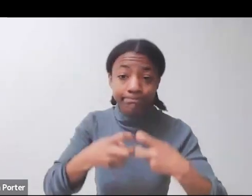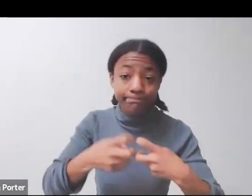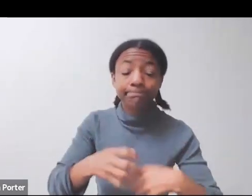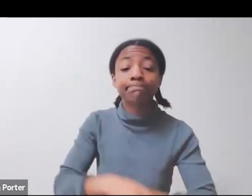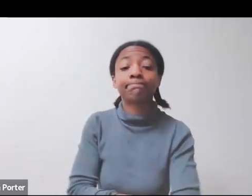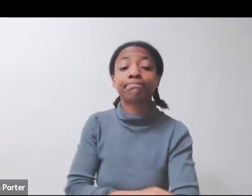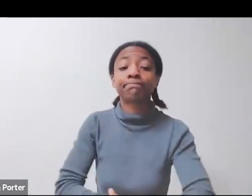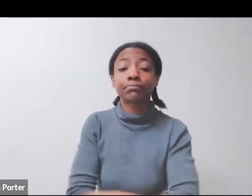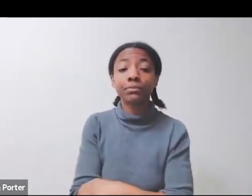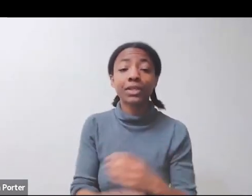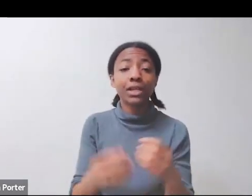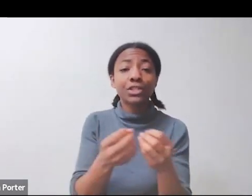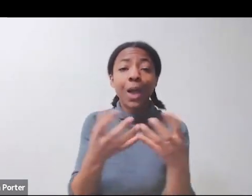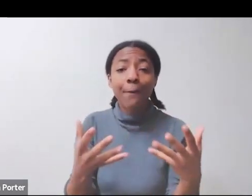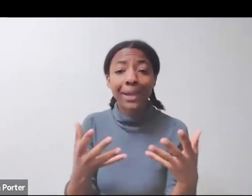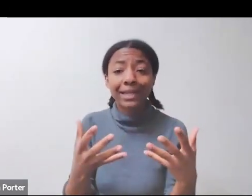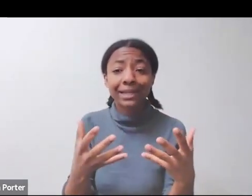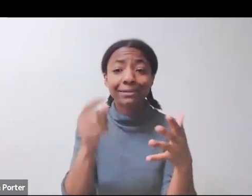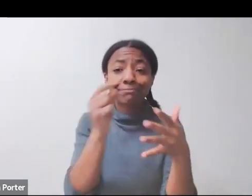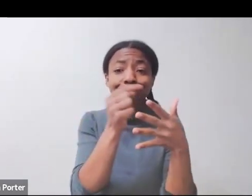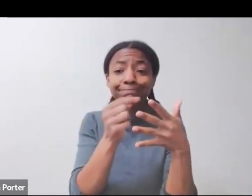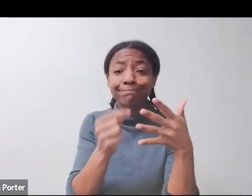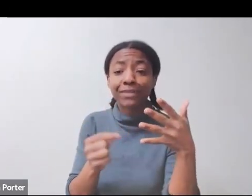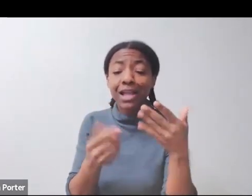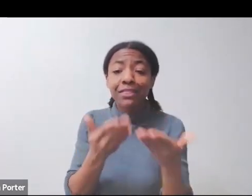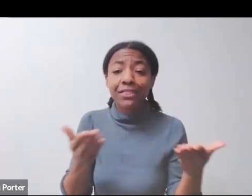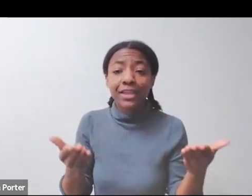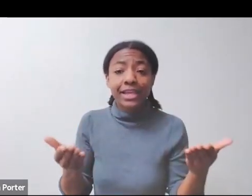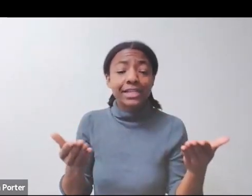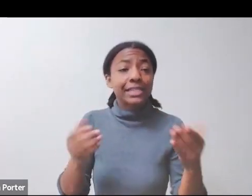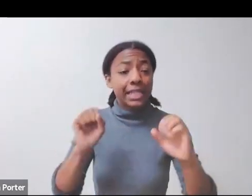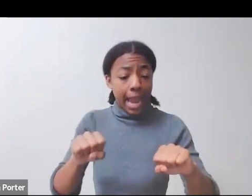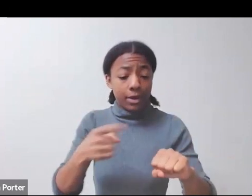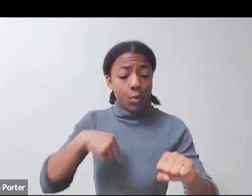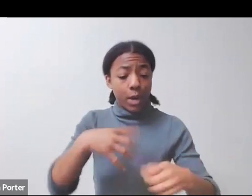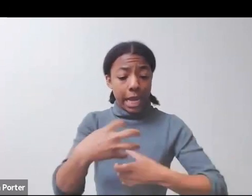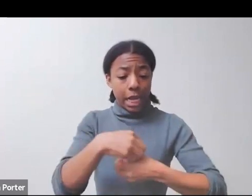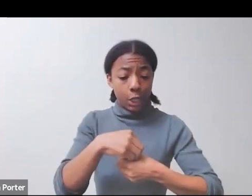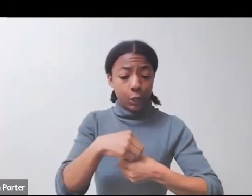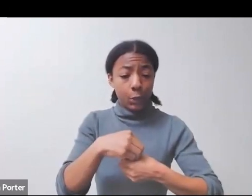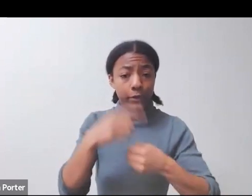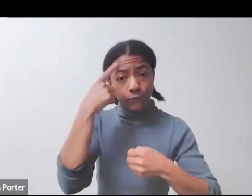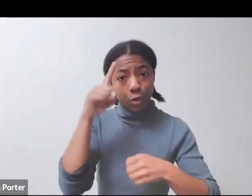functional limitations can we ask about to really identify who actually has a disability? What does it mean to identify as having a disability?